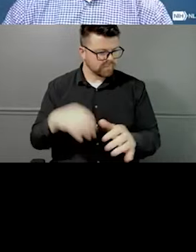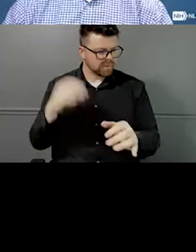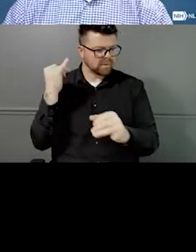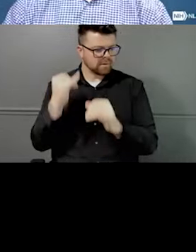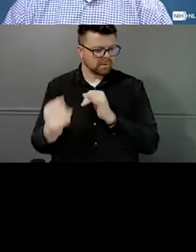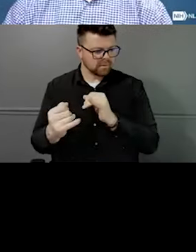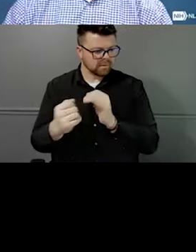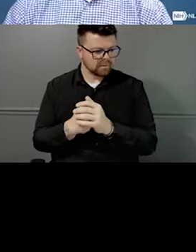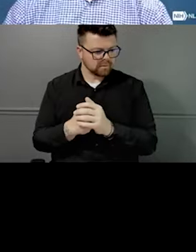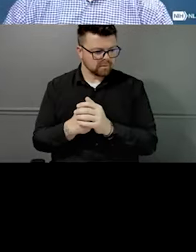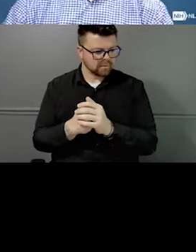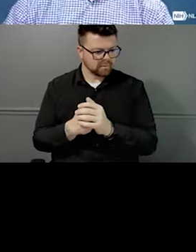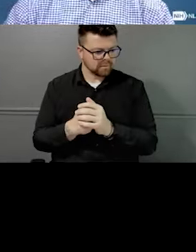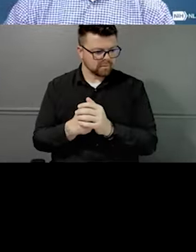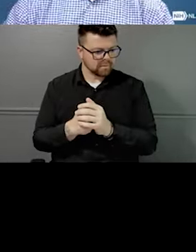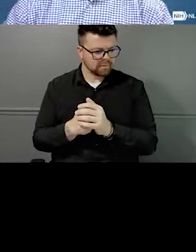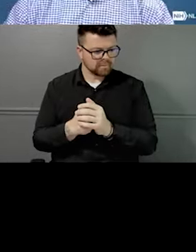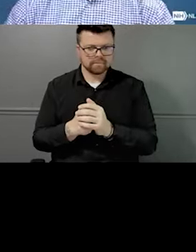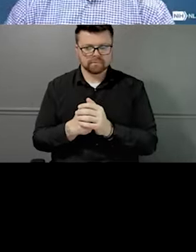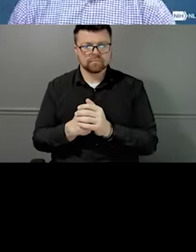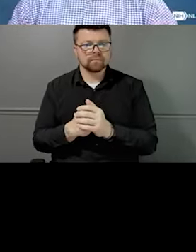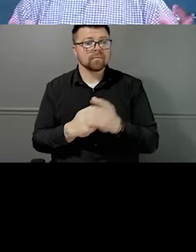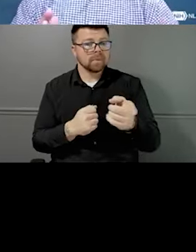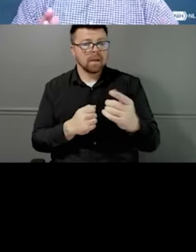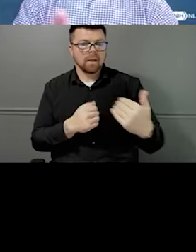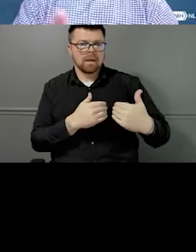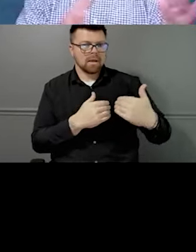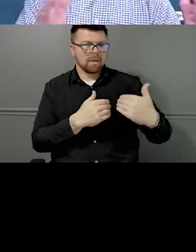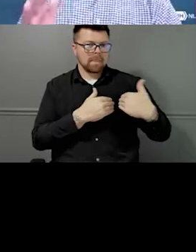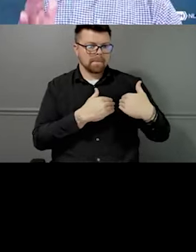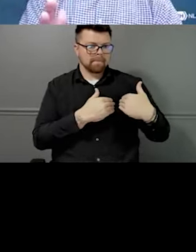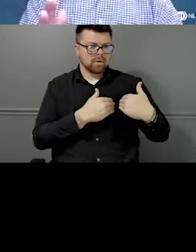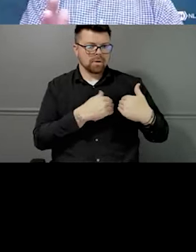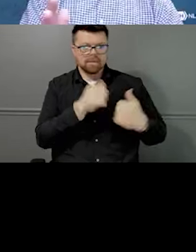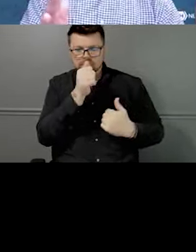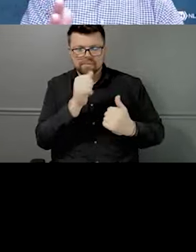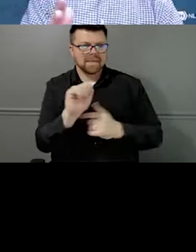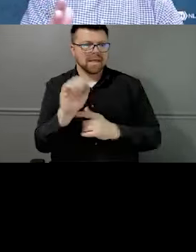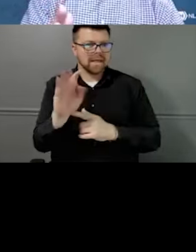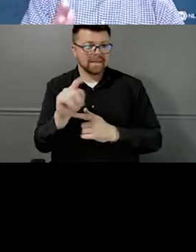a Privacy Act and burden statement. This appears within the web interface